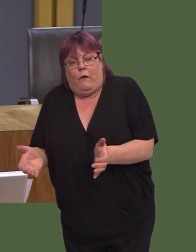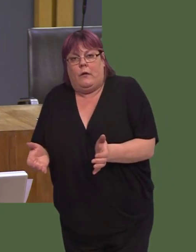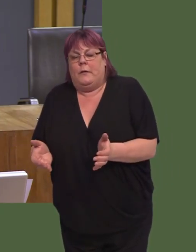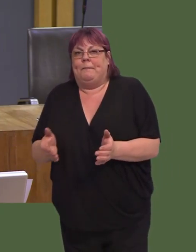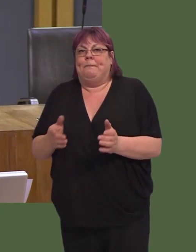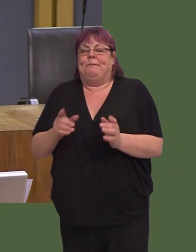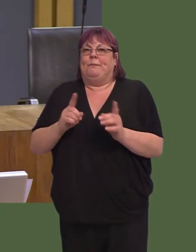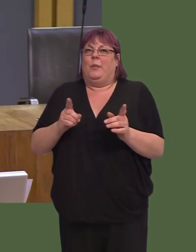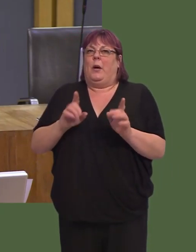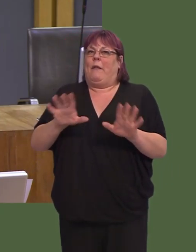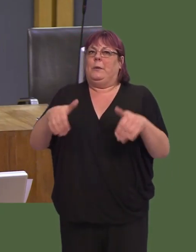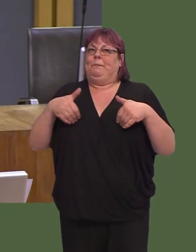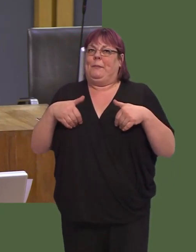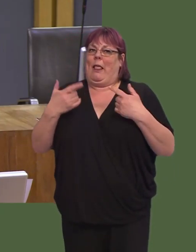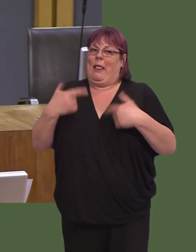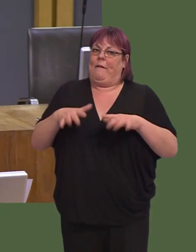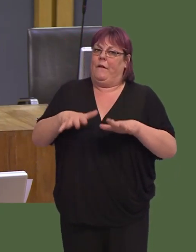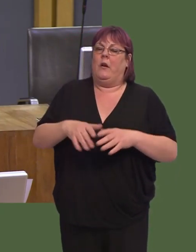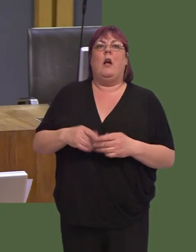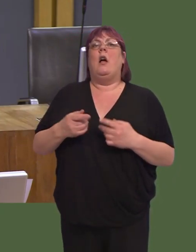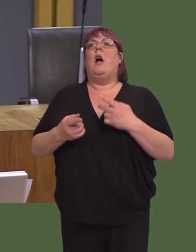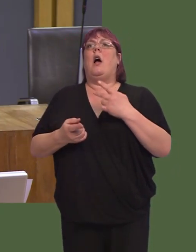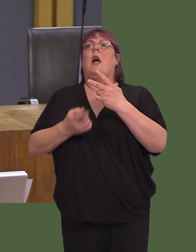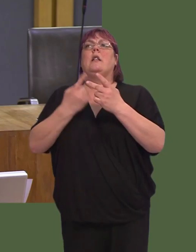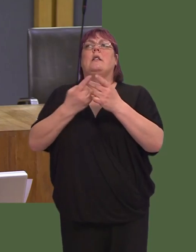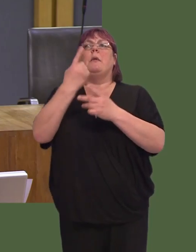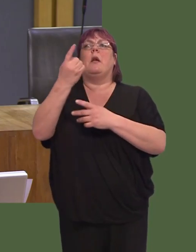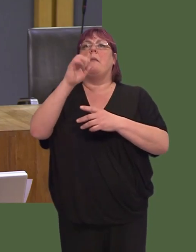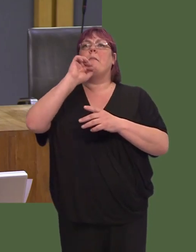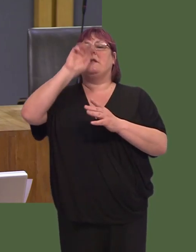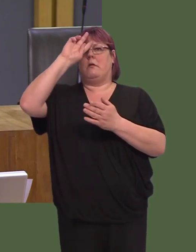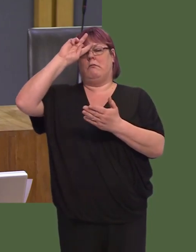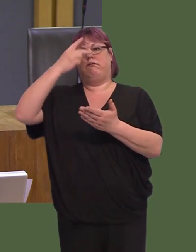And in another correct lay person report of knocked unconscious, that wasn't interrogated